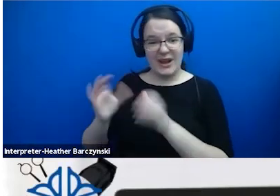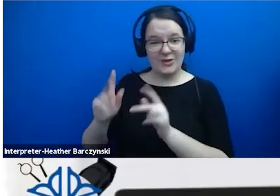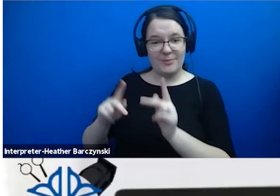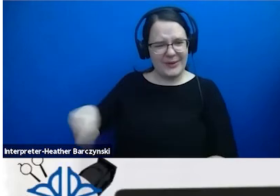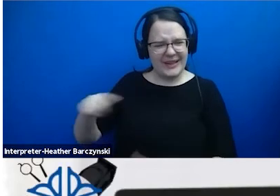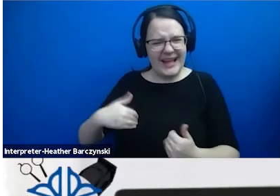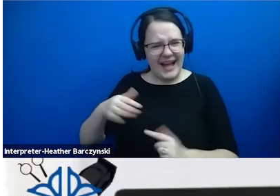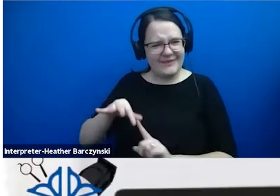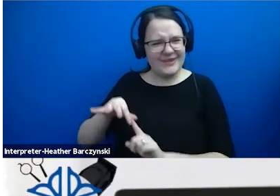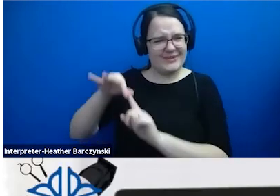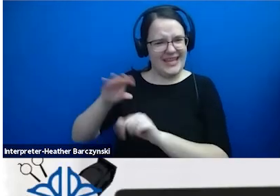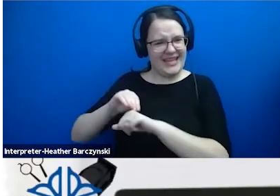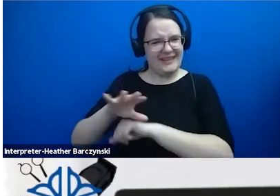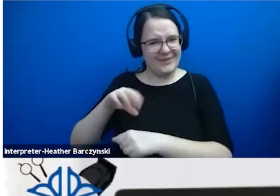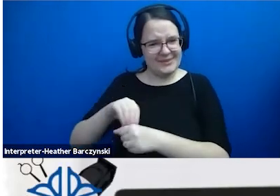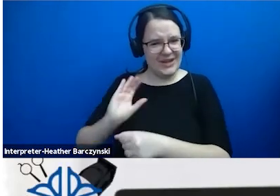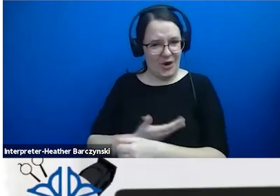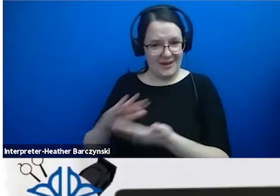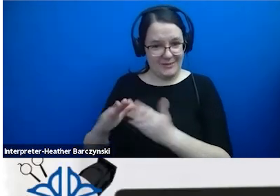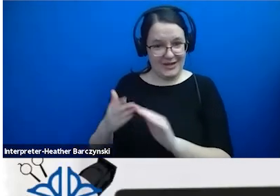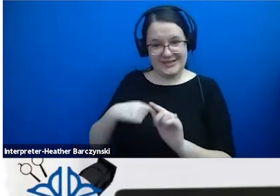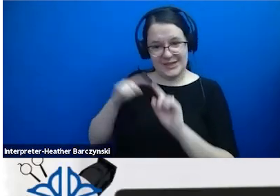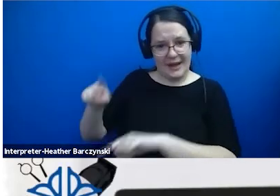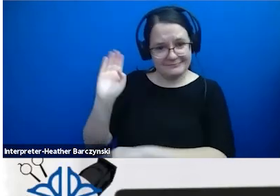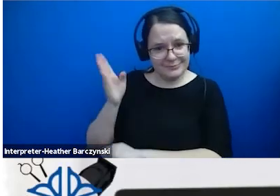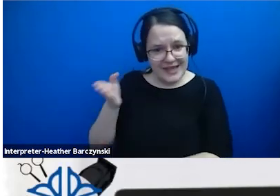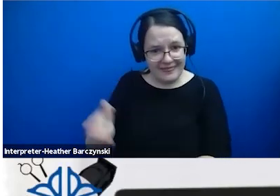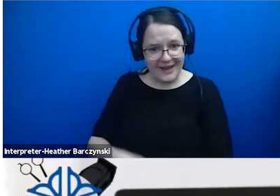influence in our community so i think it's going to take a lot more efforts like that and it's